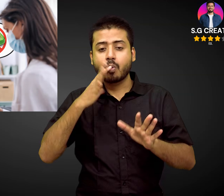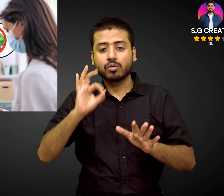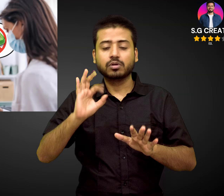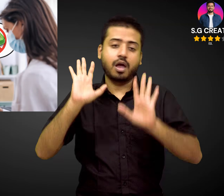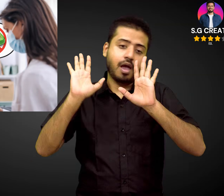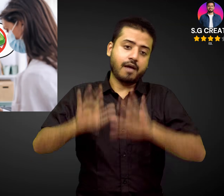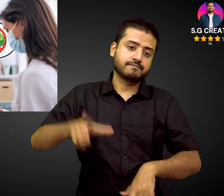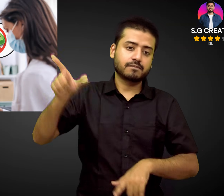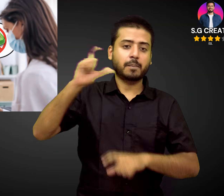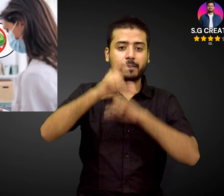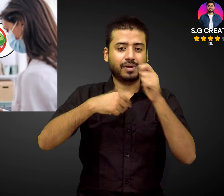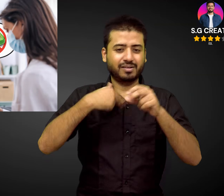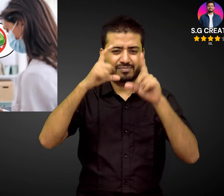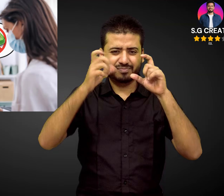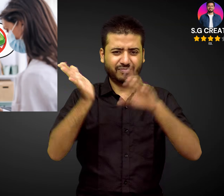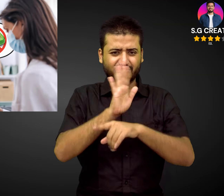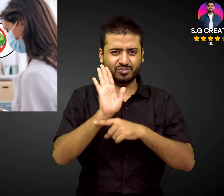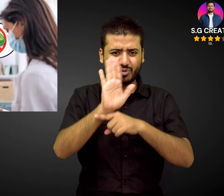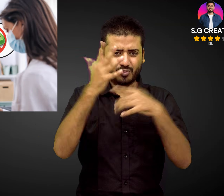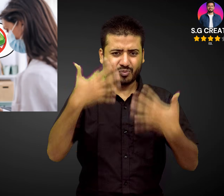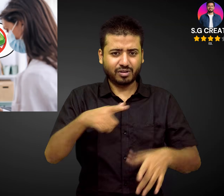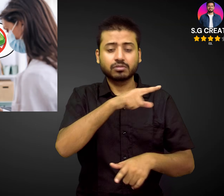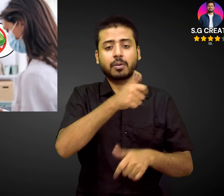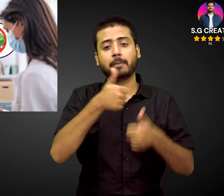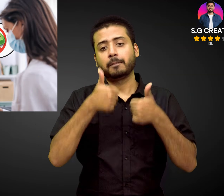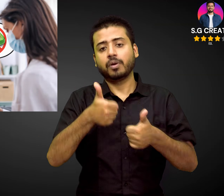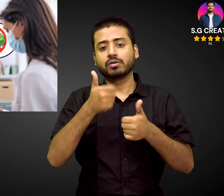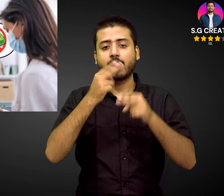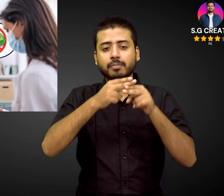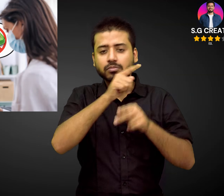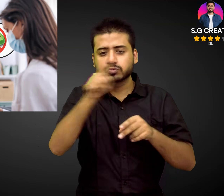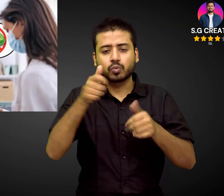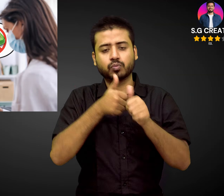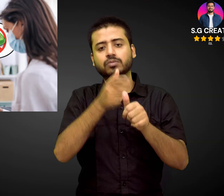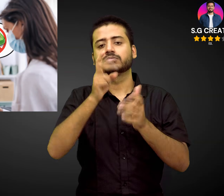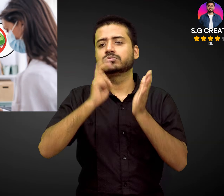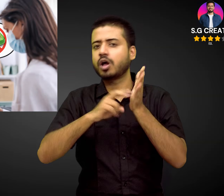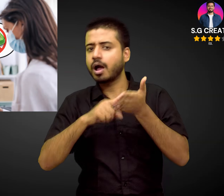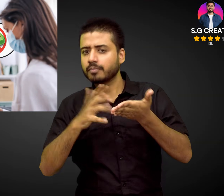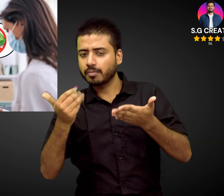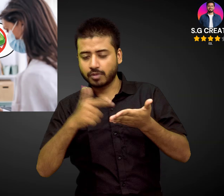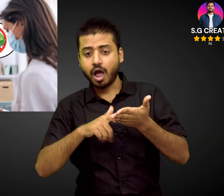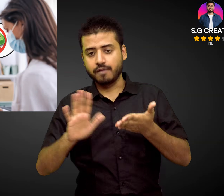bonds within the fatty acid chains begin to break down before the entire matrix can transition into